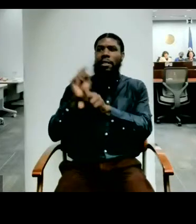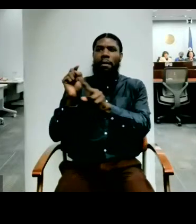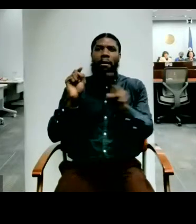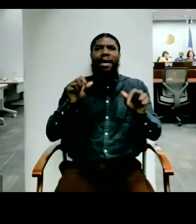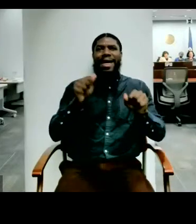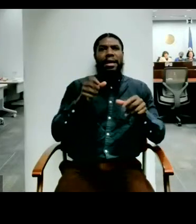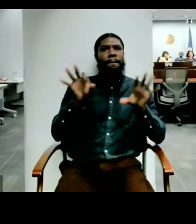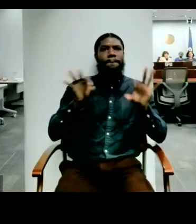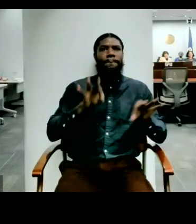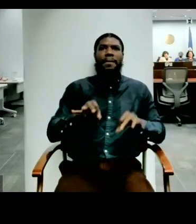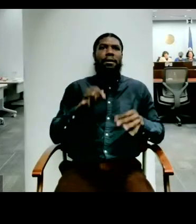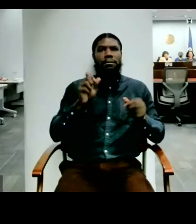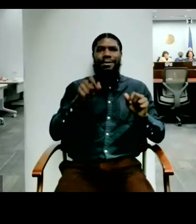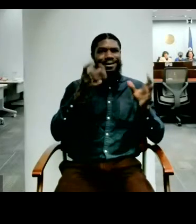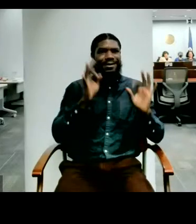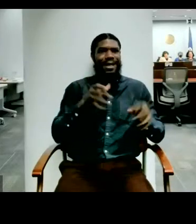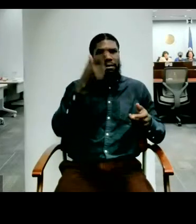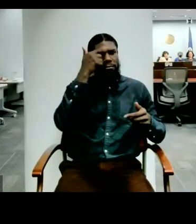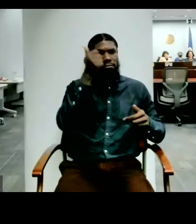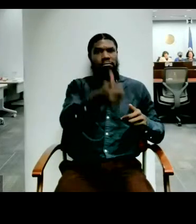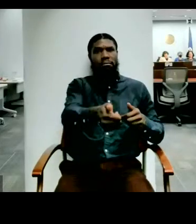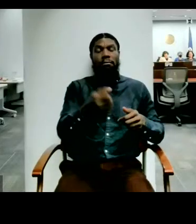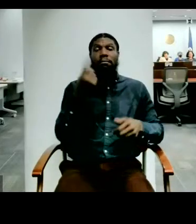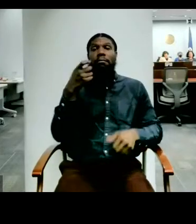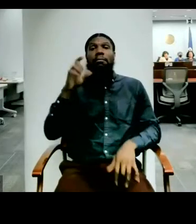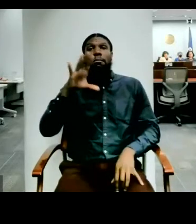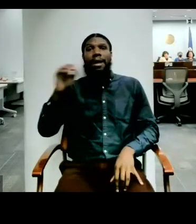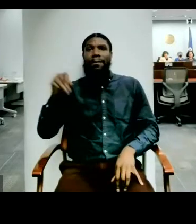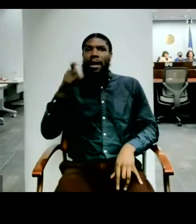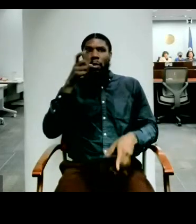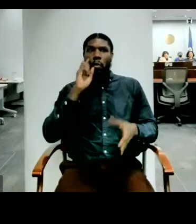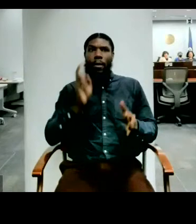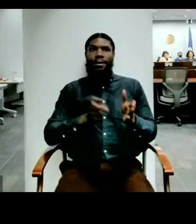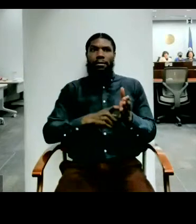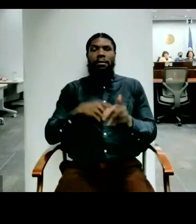Companies have to recognize they have to do that and comply with that. A few are being hardheaded,